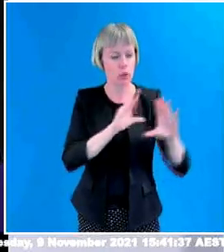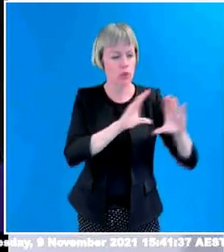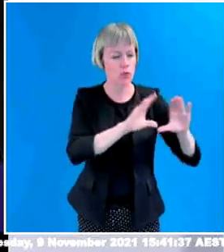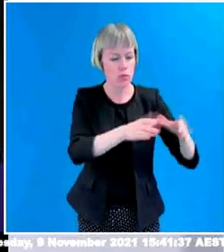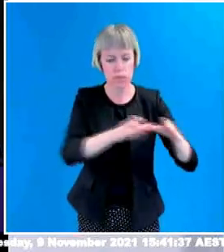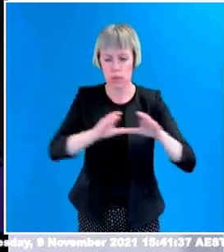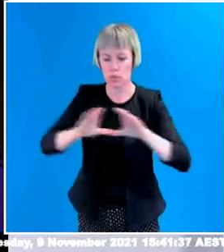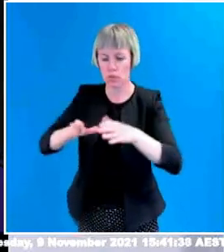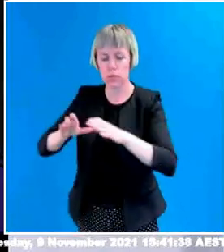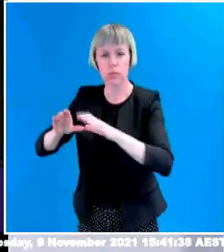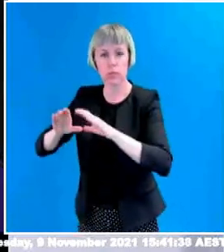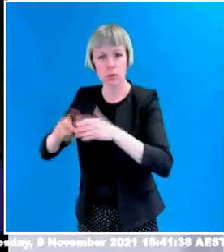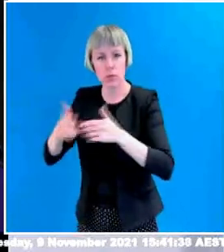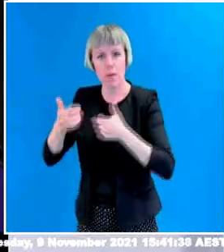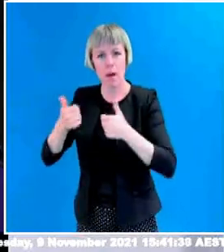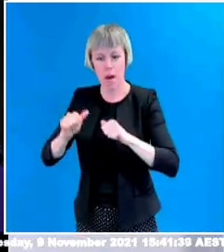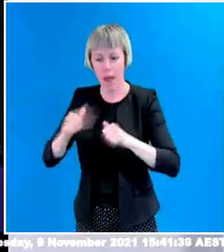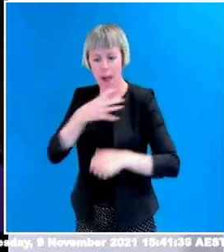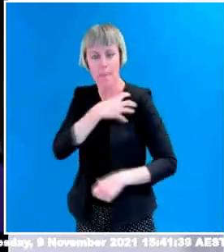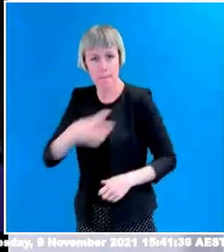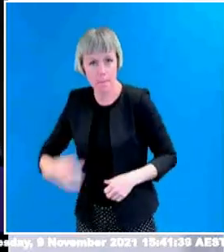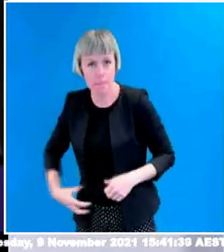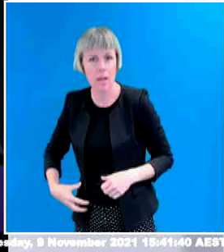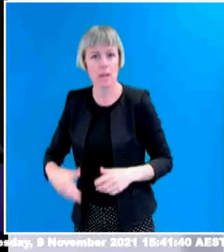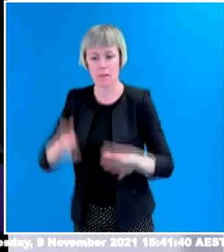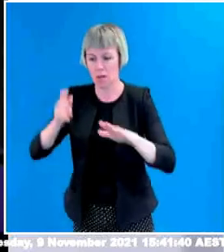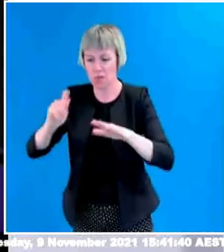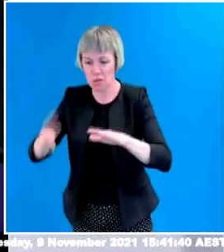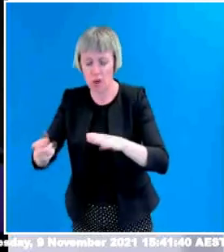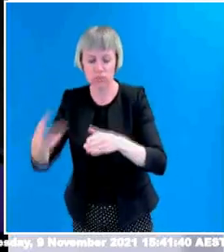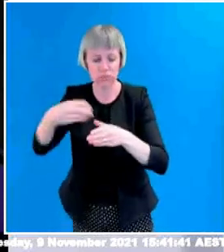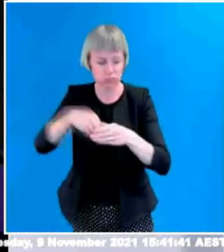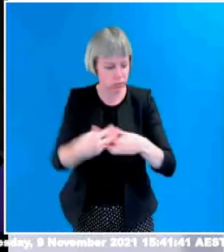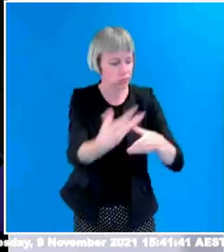At the Commonwealth level, we have a process of parliamentary scrutiny